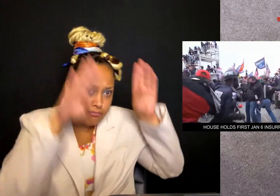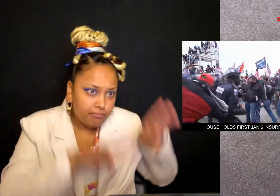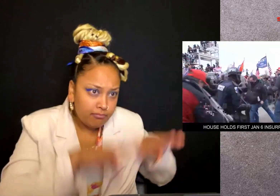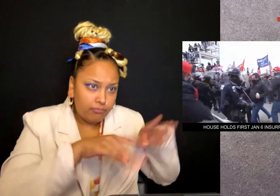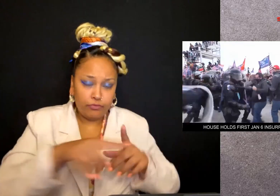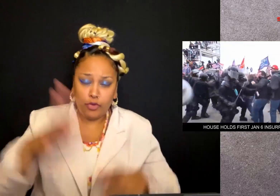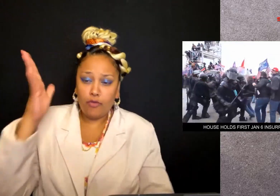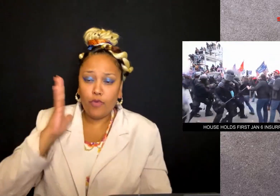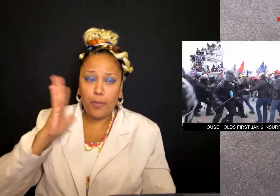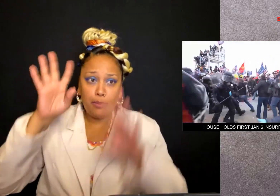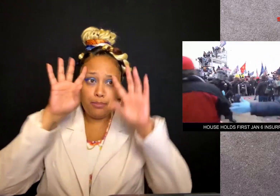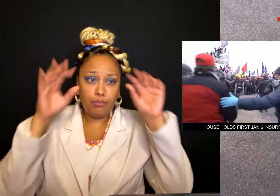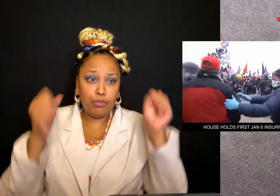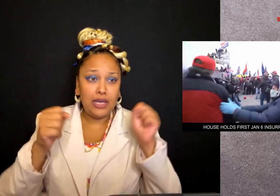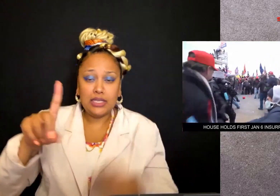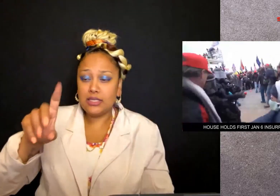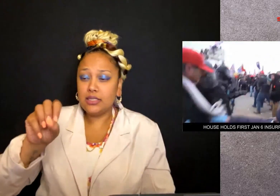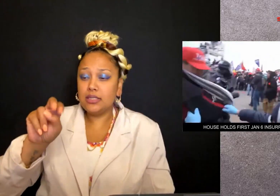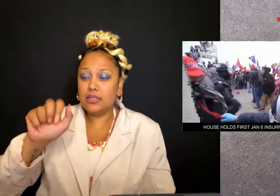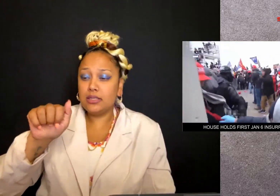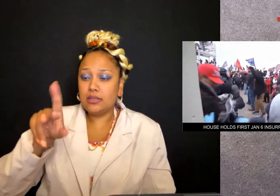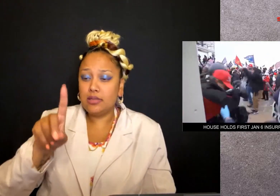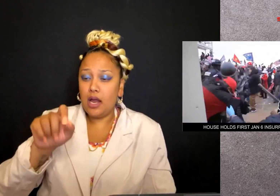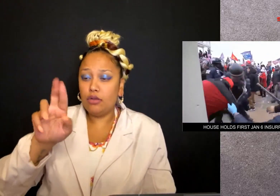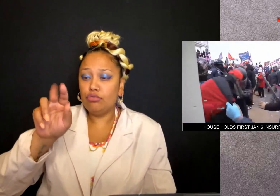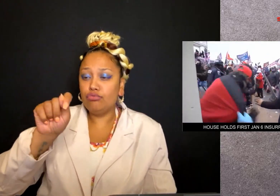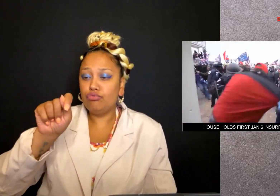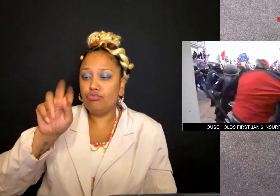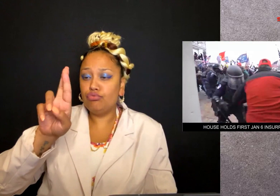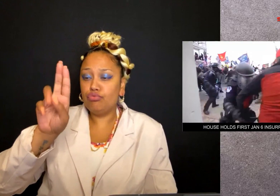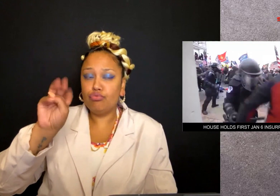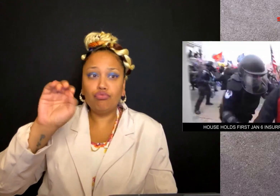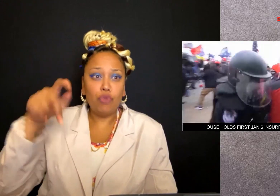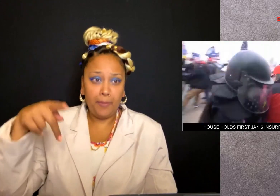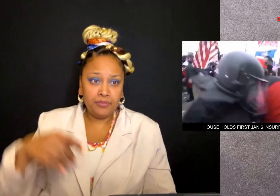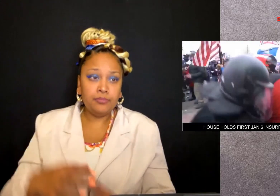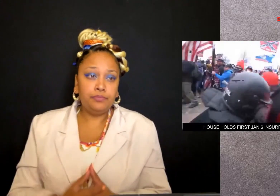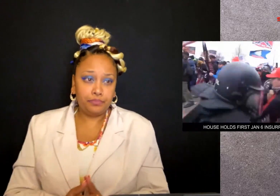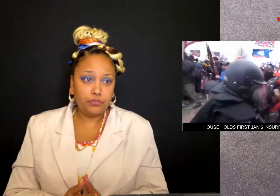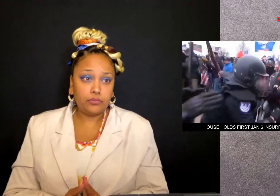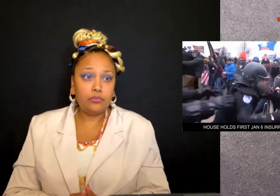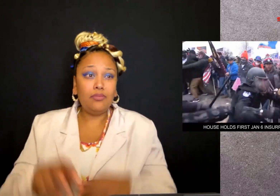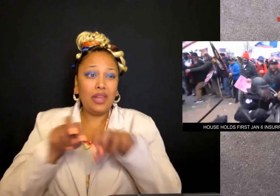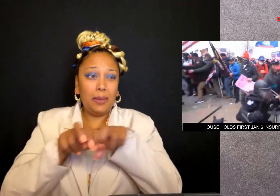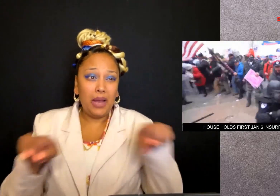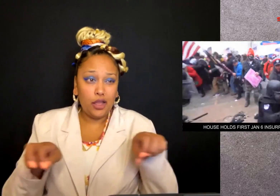2020 presidential election led by people loyal to former President Donald Trump